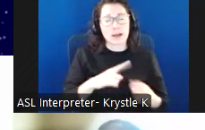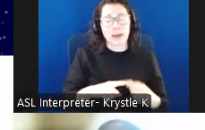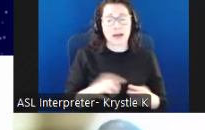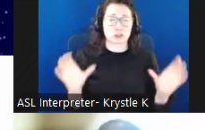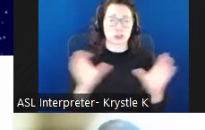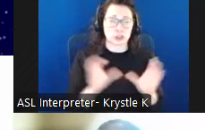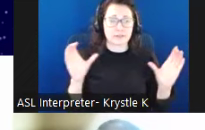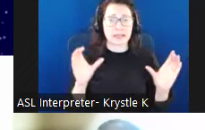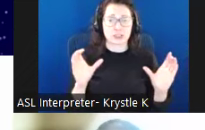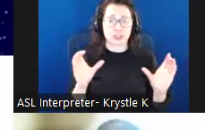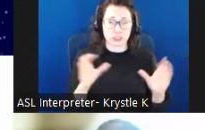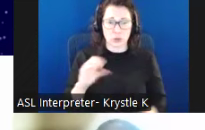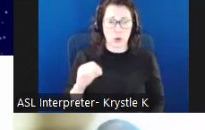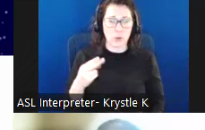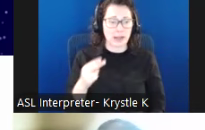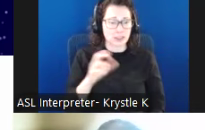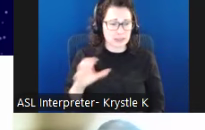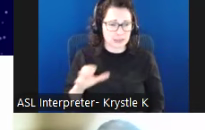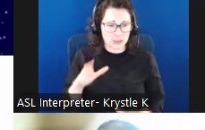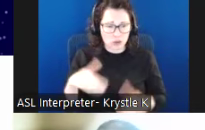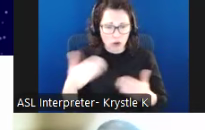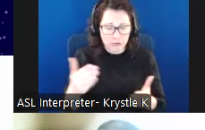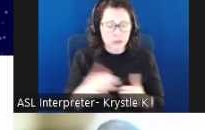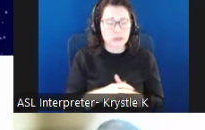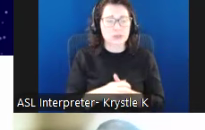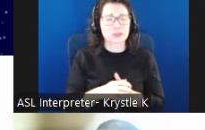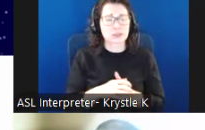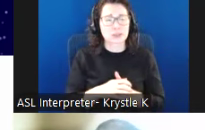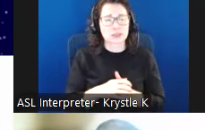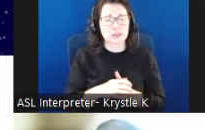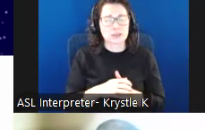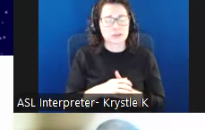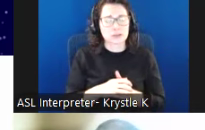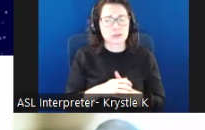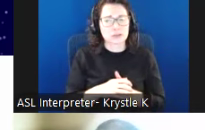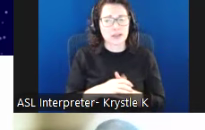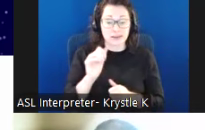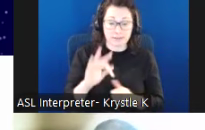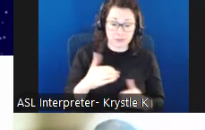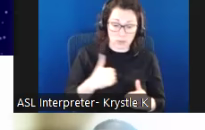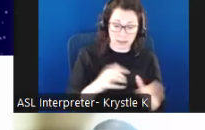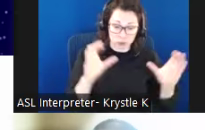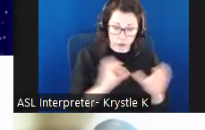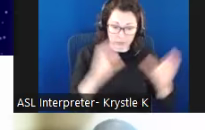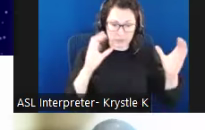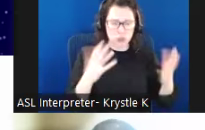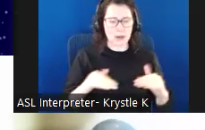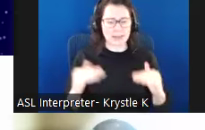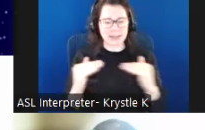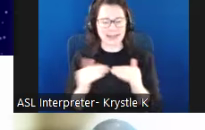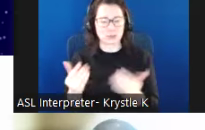um that Oregon Homecare Commission offers